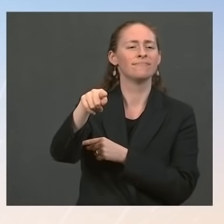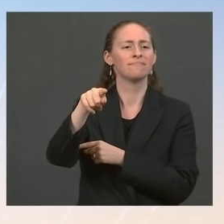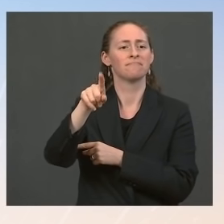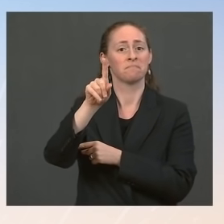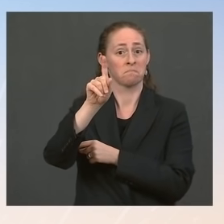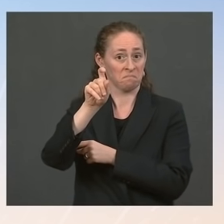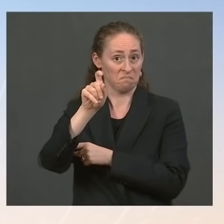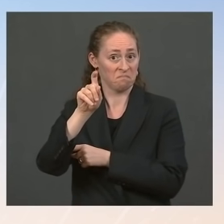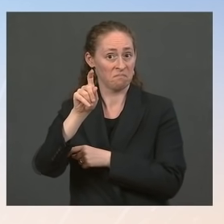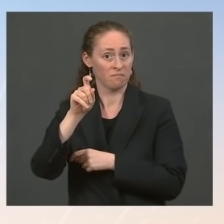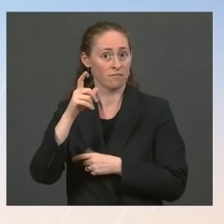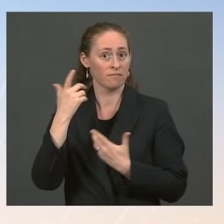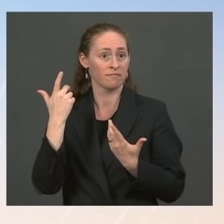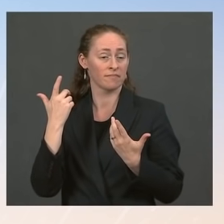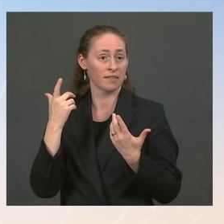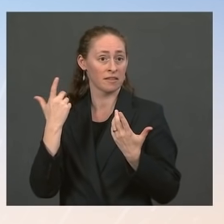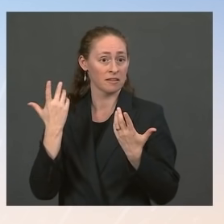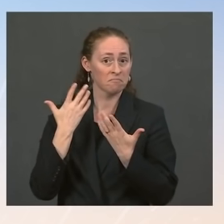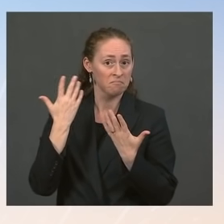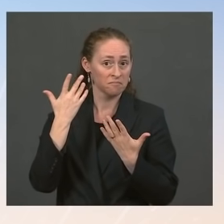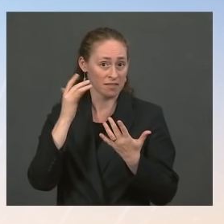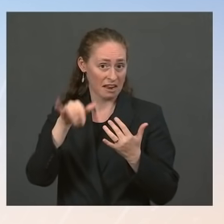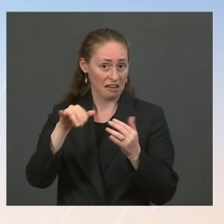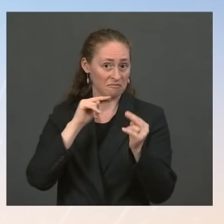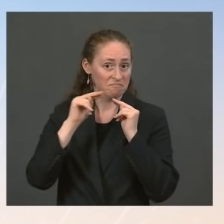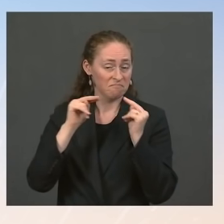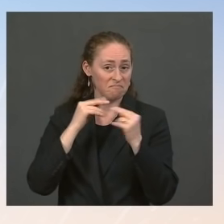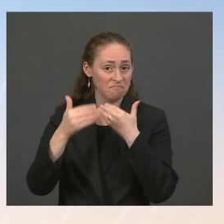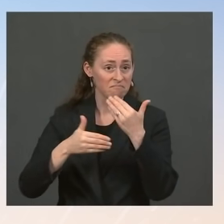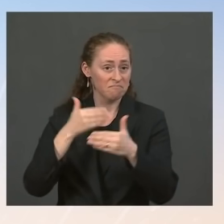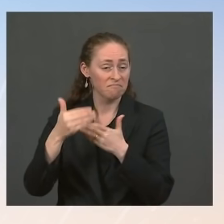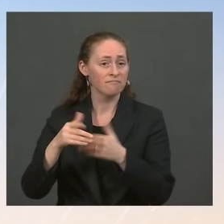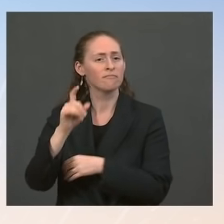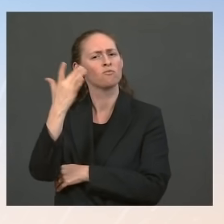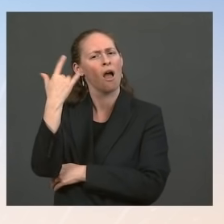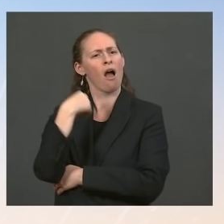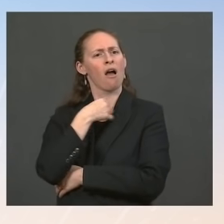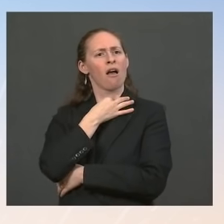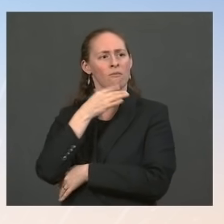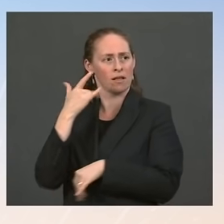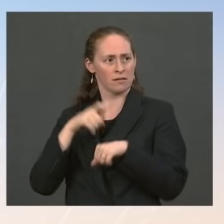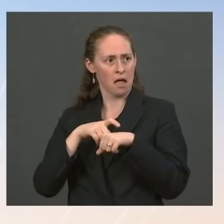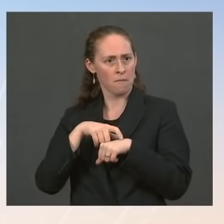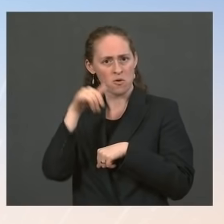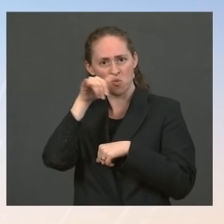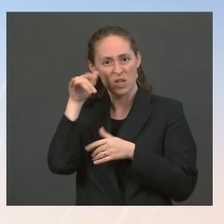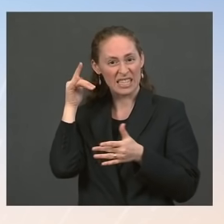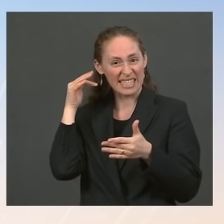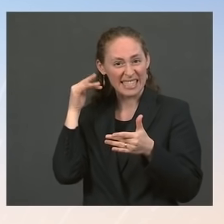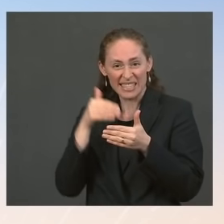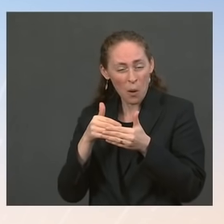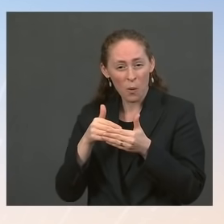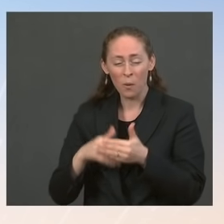in these negotiations and discussions? Because we're coming up against that deadline this week. Ms. Psaki: Again --